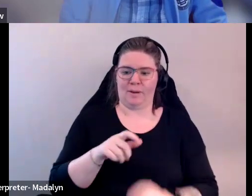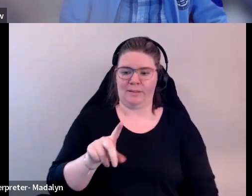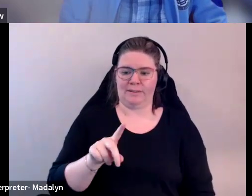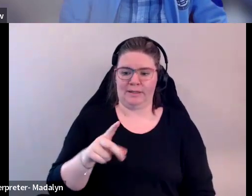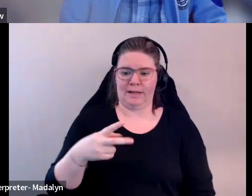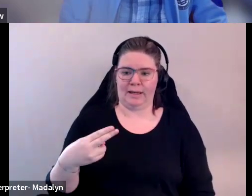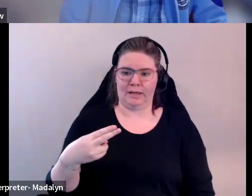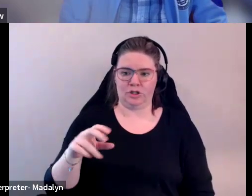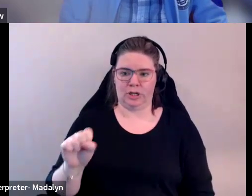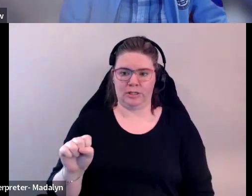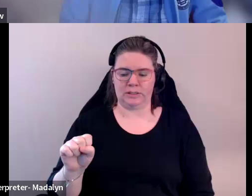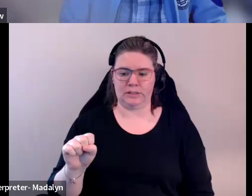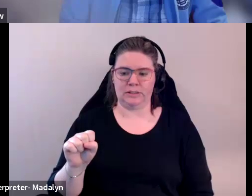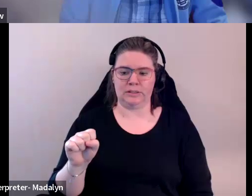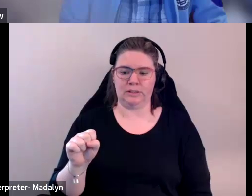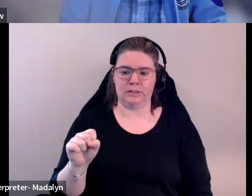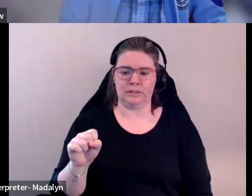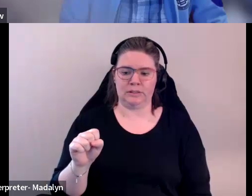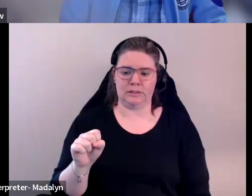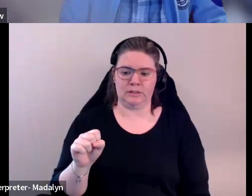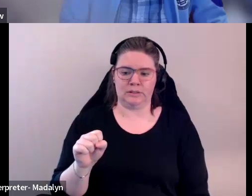Don Posh: And that is something that